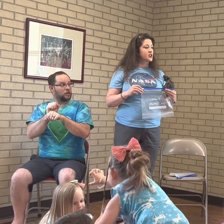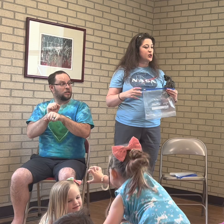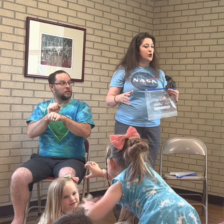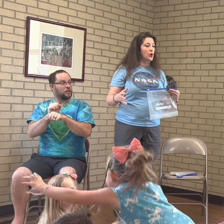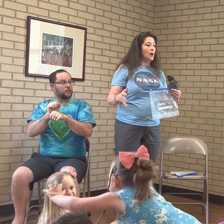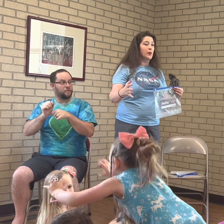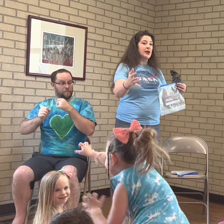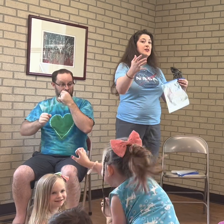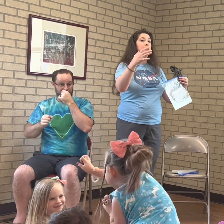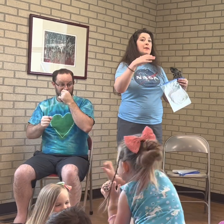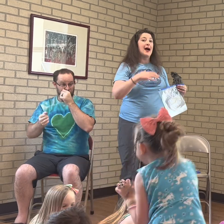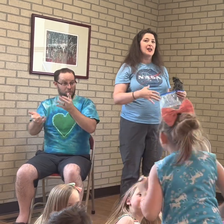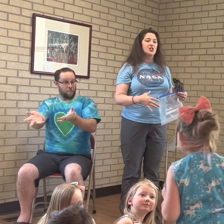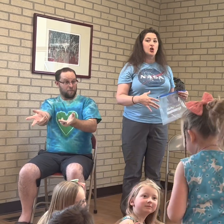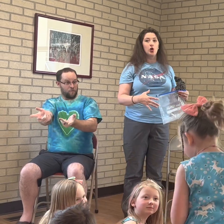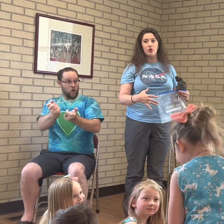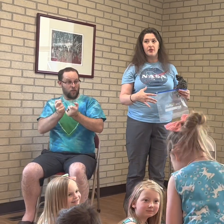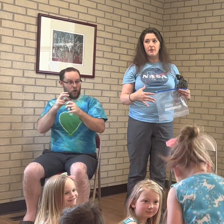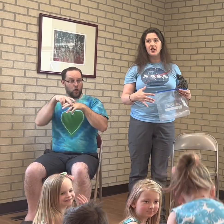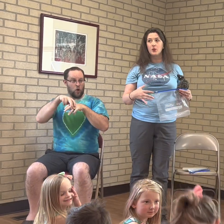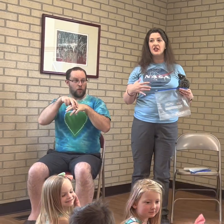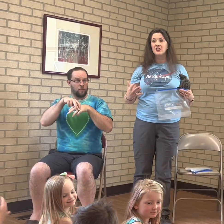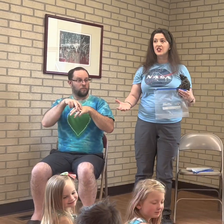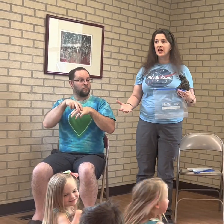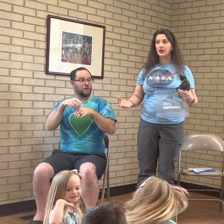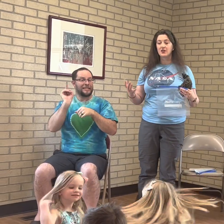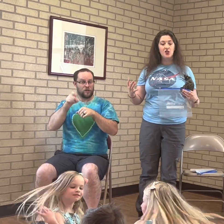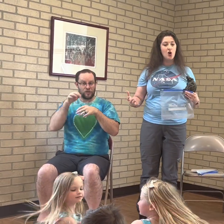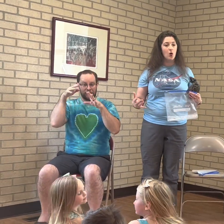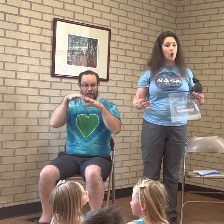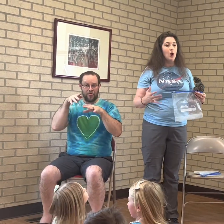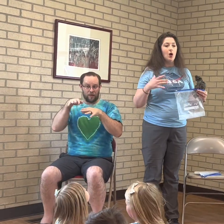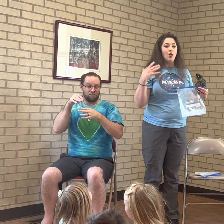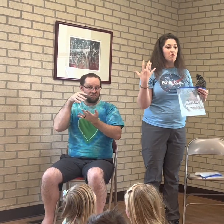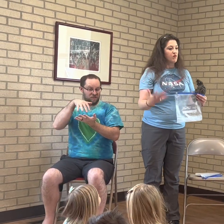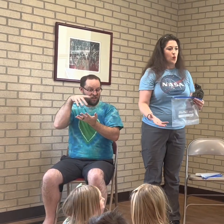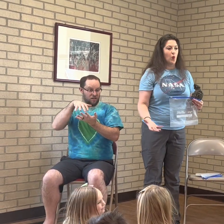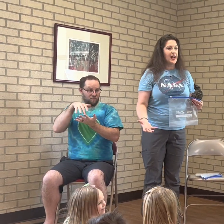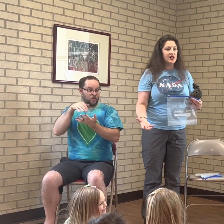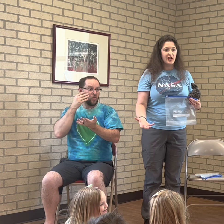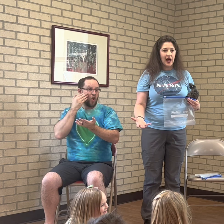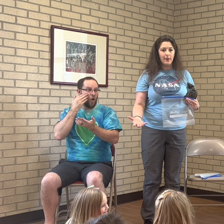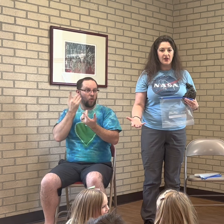to bring them back to Earth. Because we need to study them to know what actually happened.